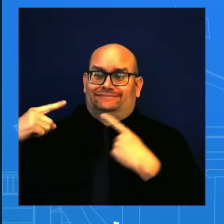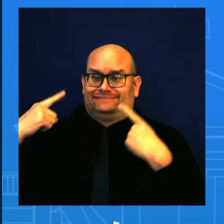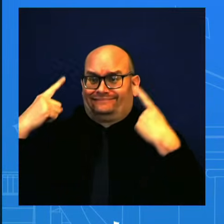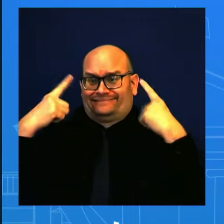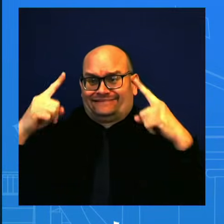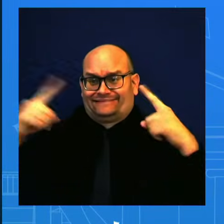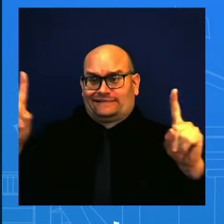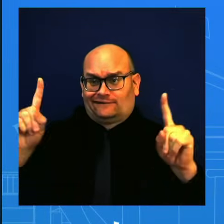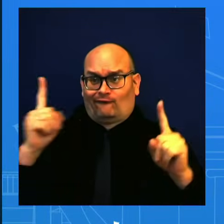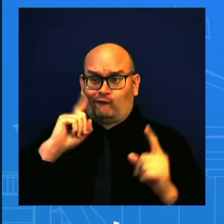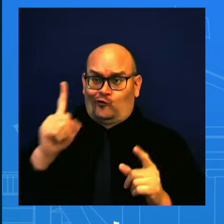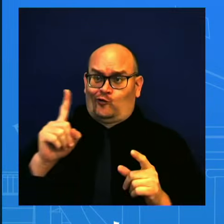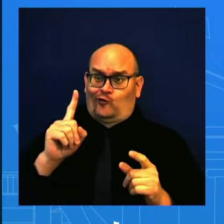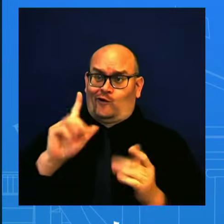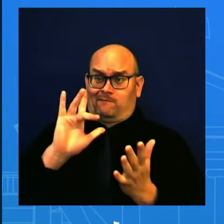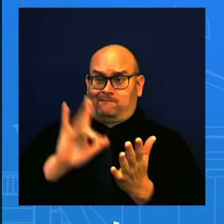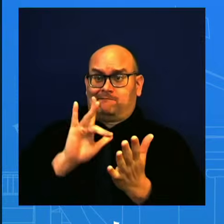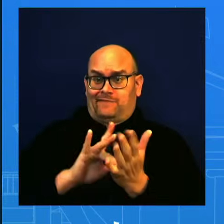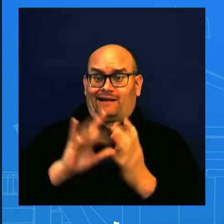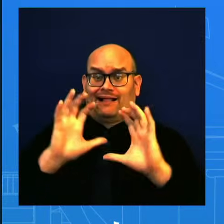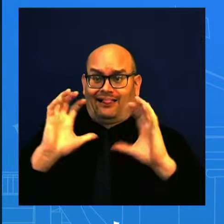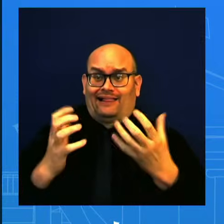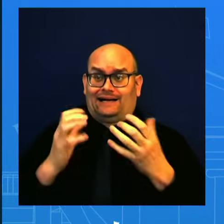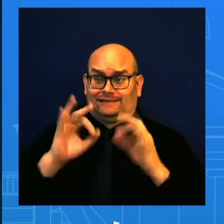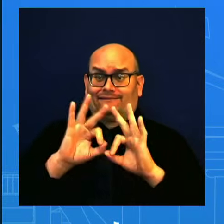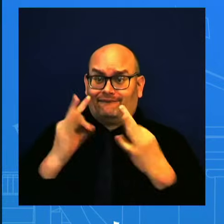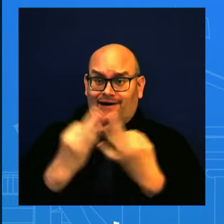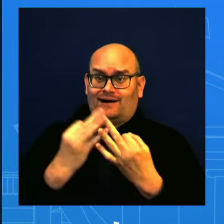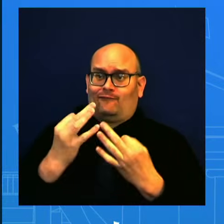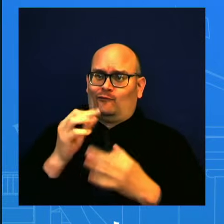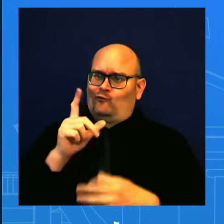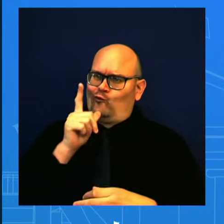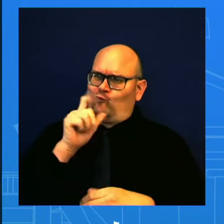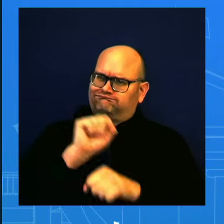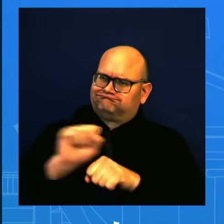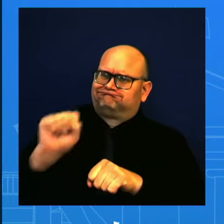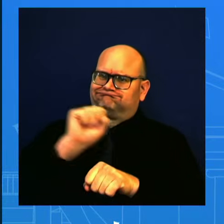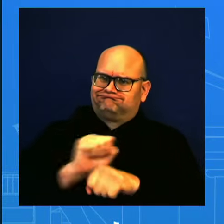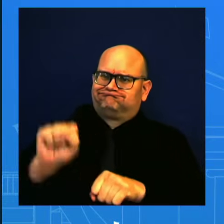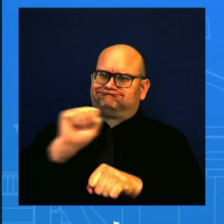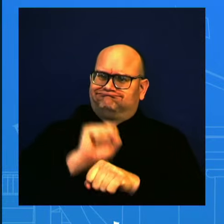ended junk fees, and cut taxes for middle-class families. The president is grateful that they have been able to work